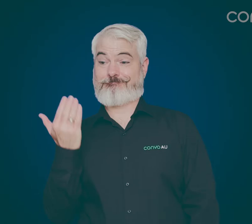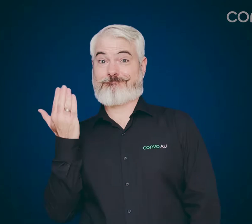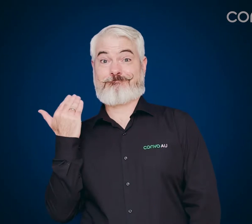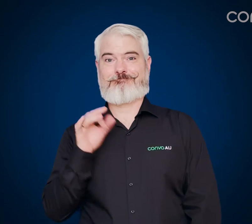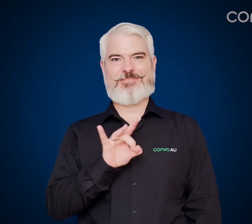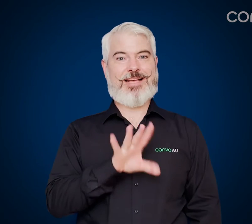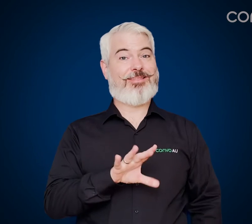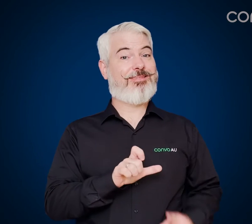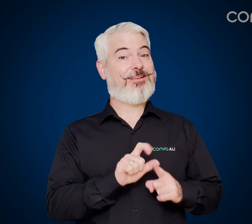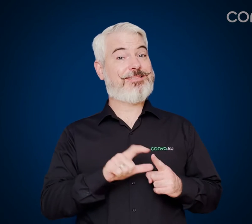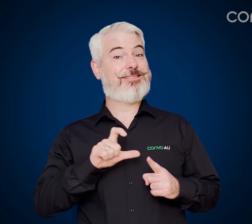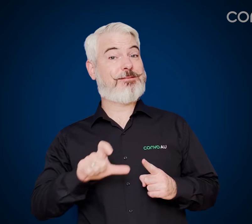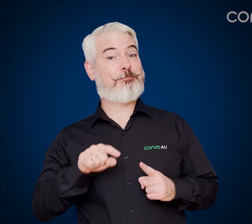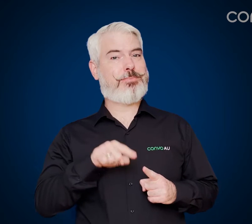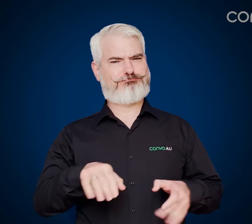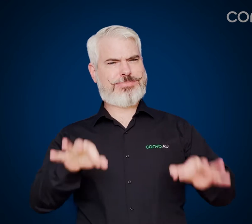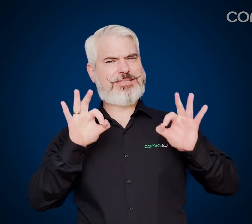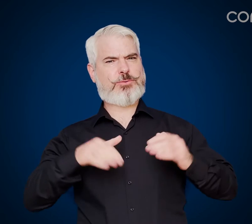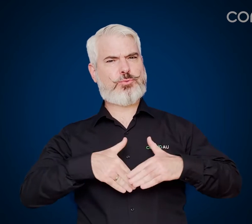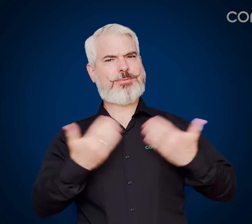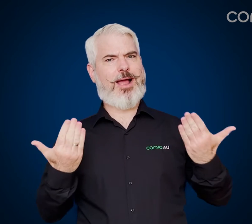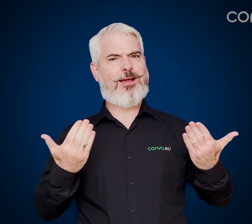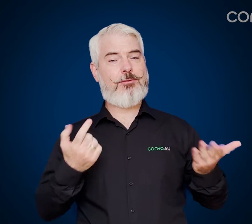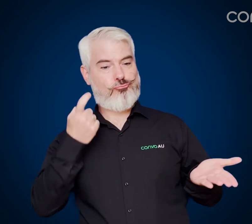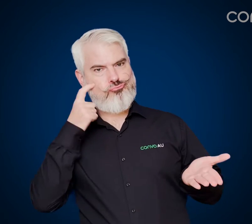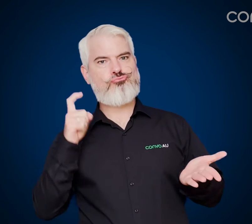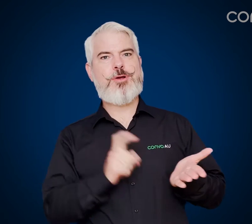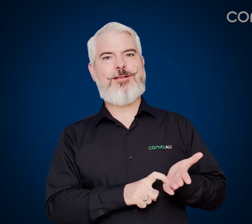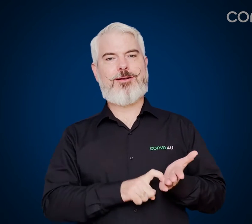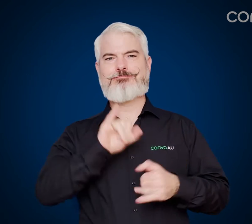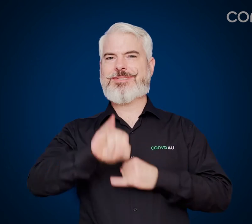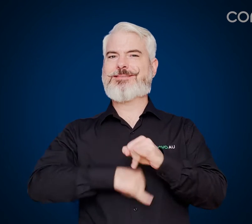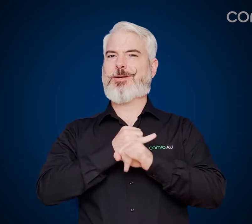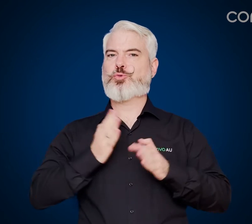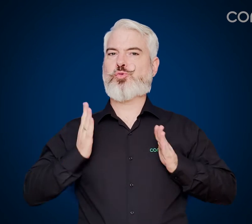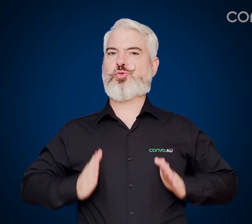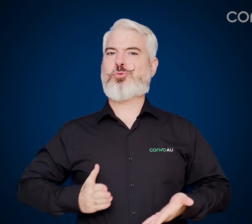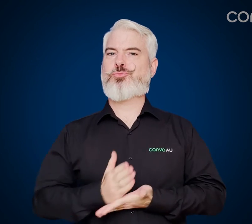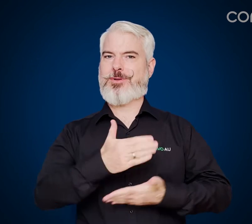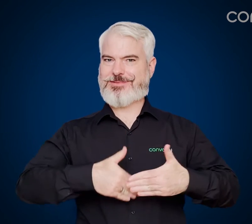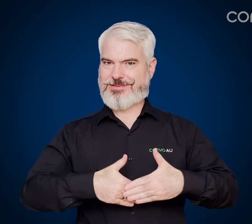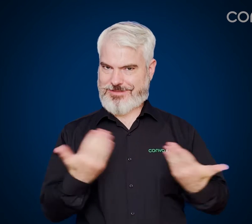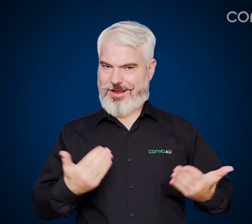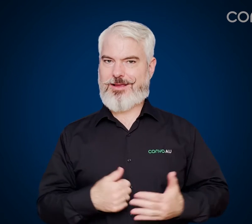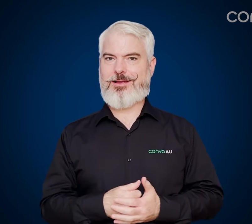On 10 December, we recognised the International Human Rights Day